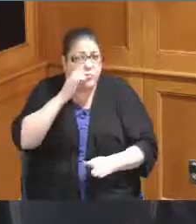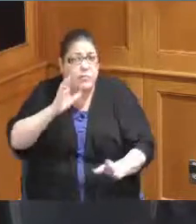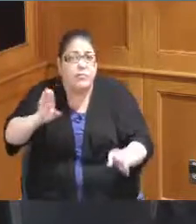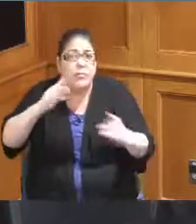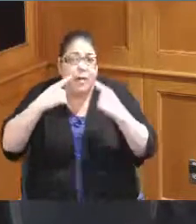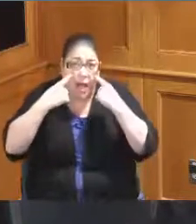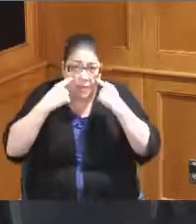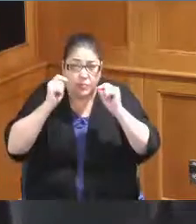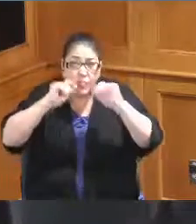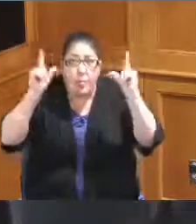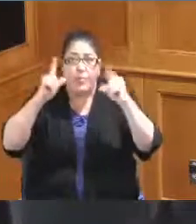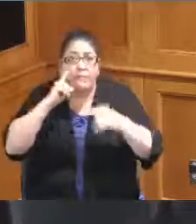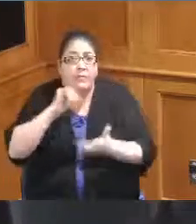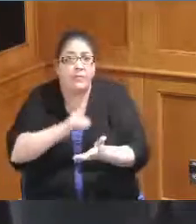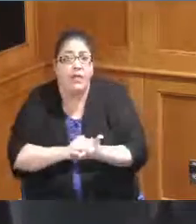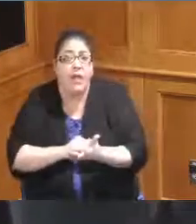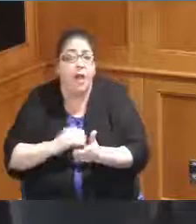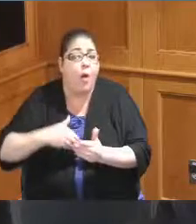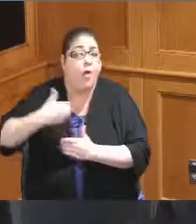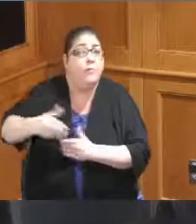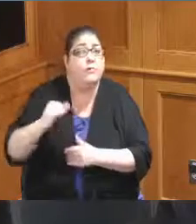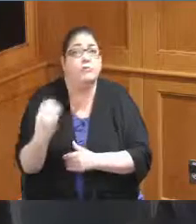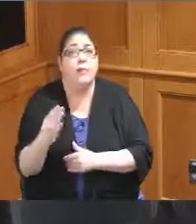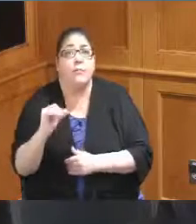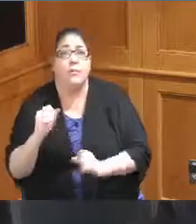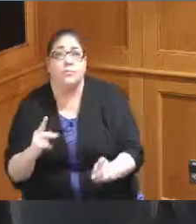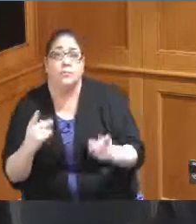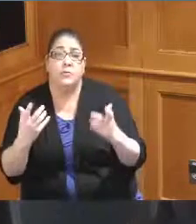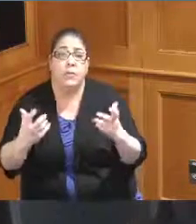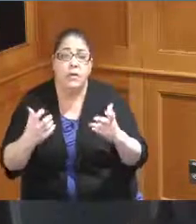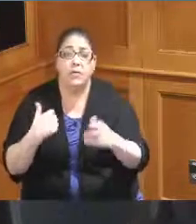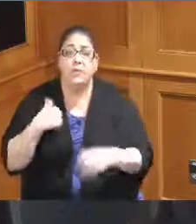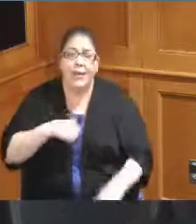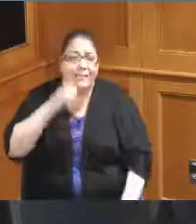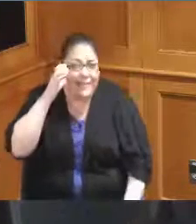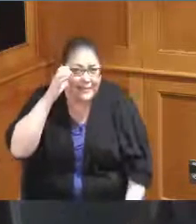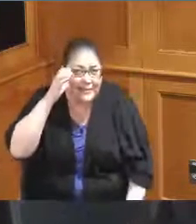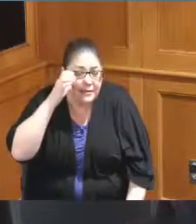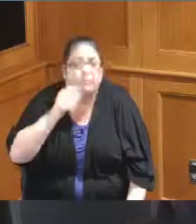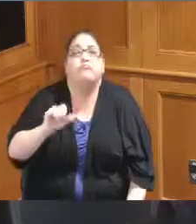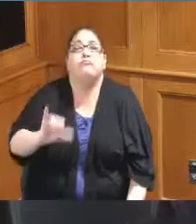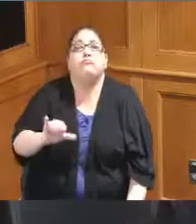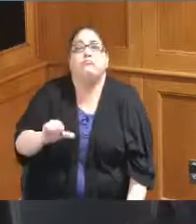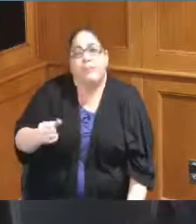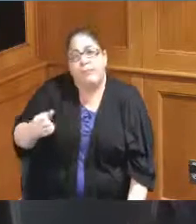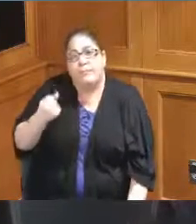comes and you're looking for job opportunities we listen to you and you have a lot to give you